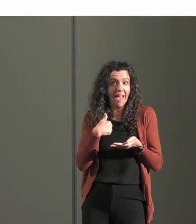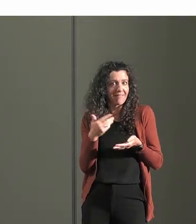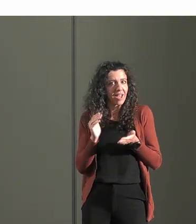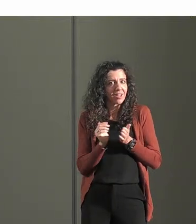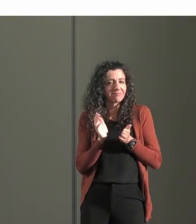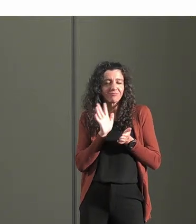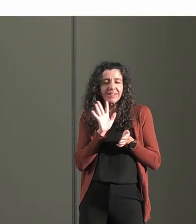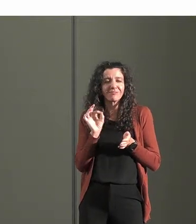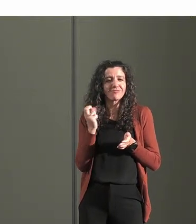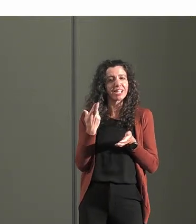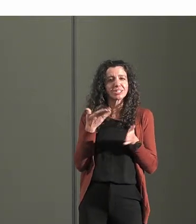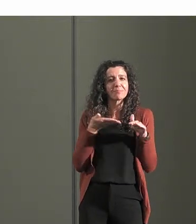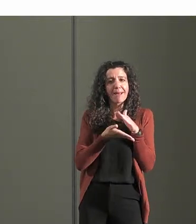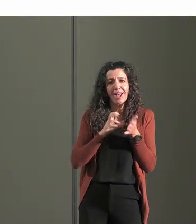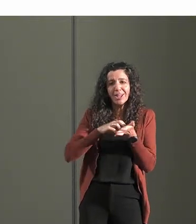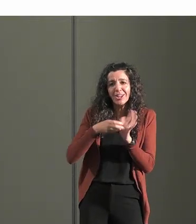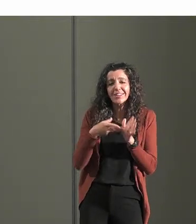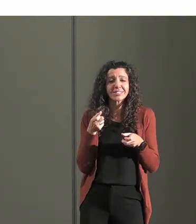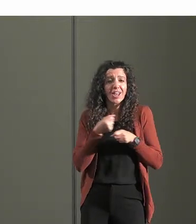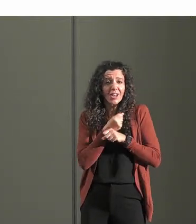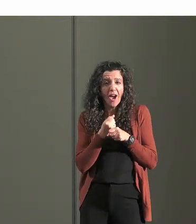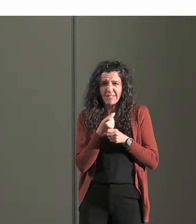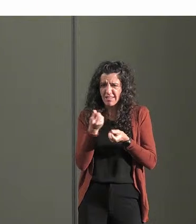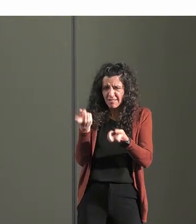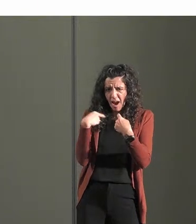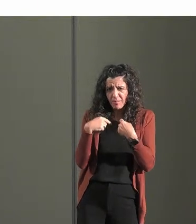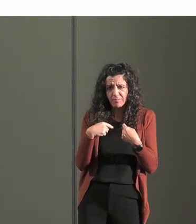we have coffee and cookies and fresh coffee and cooks all day